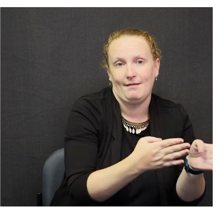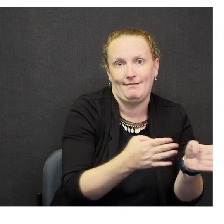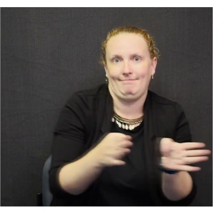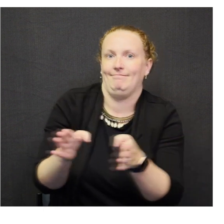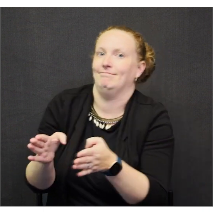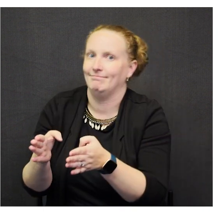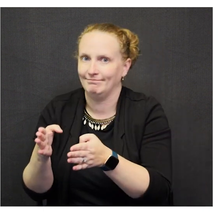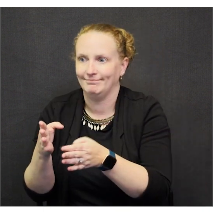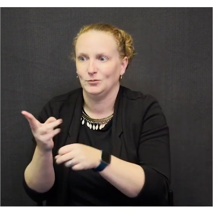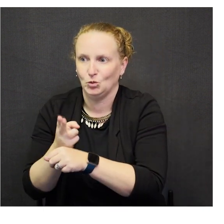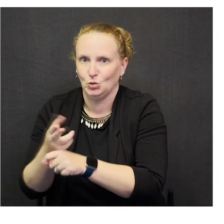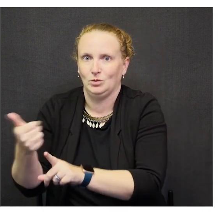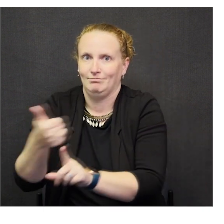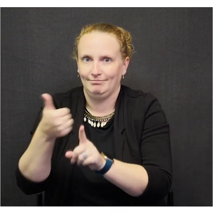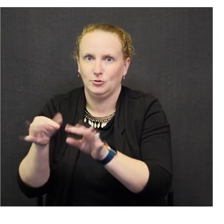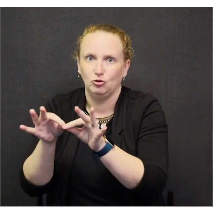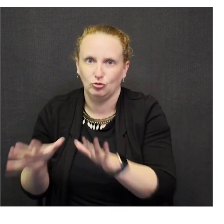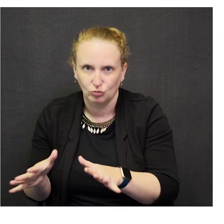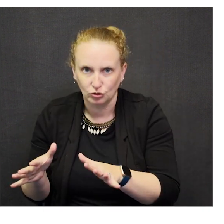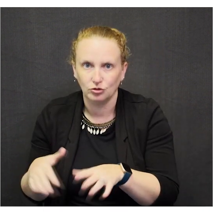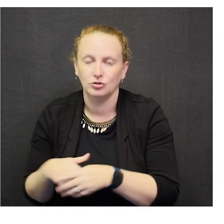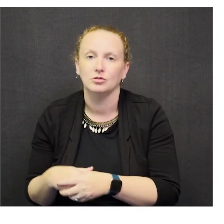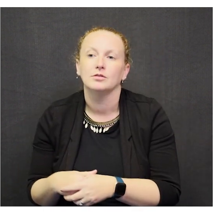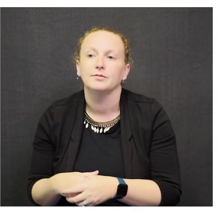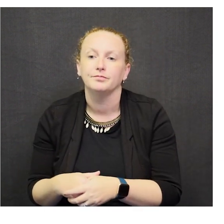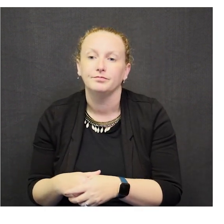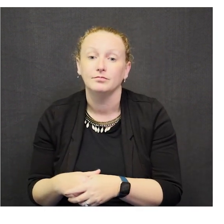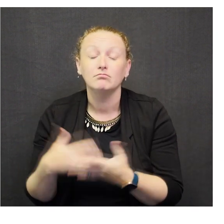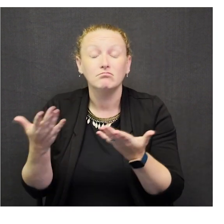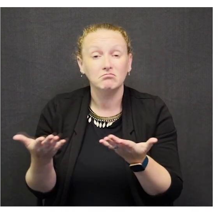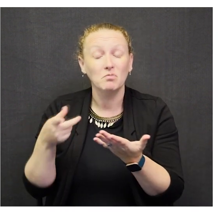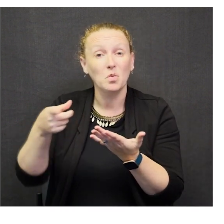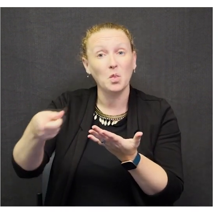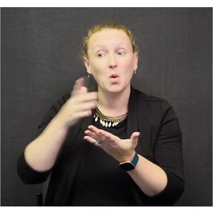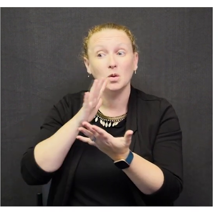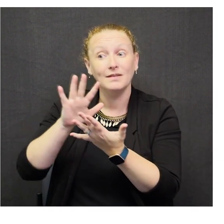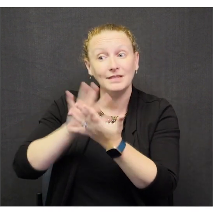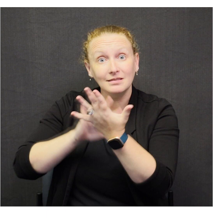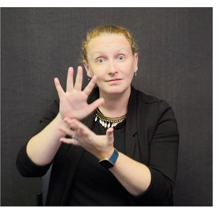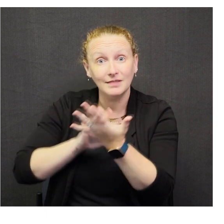assignments so that the interpreters get the experience with interpreting remotely